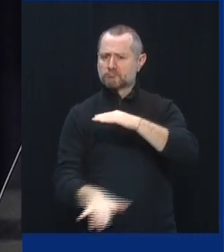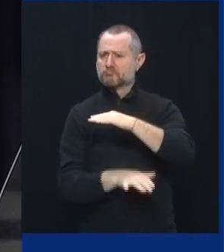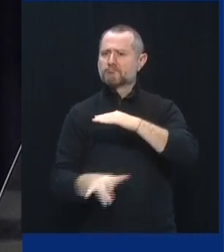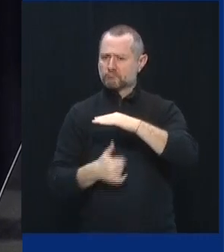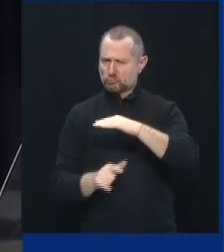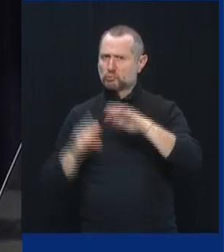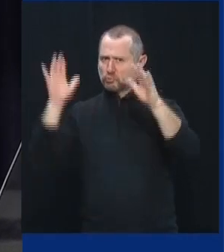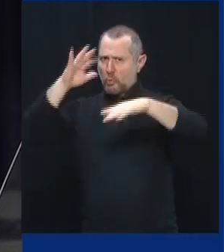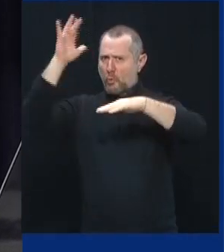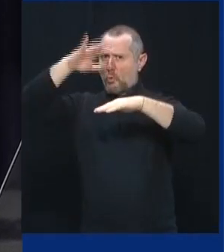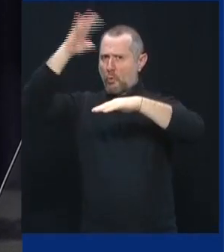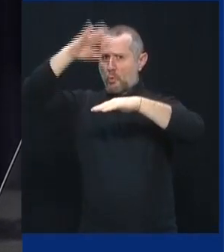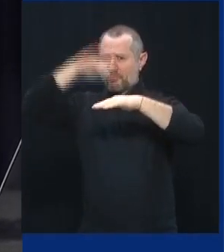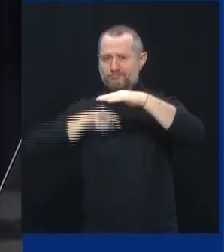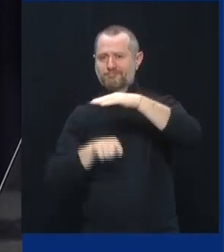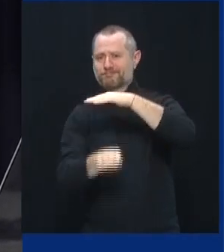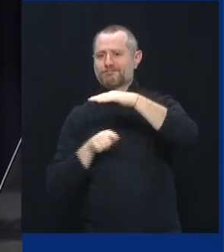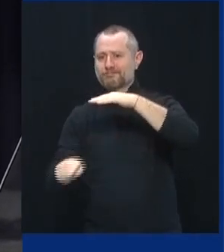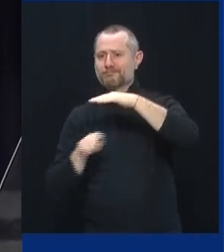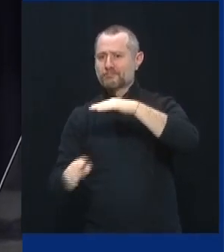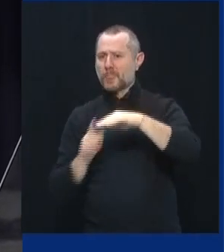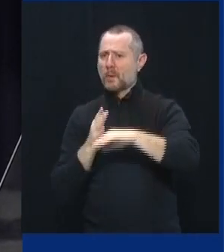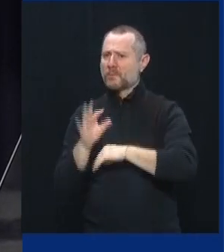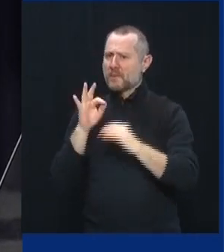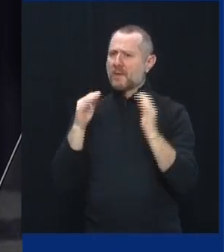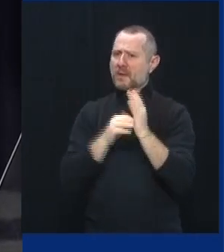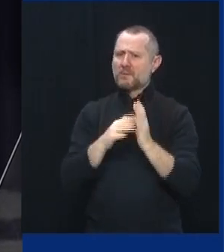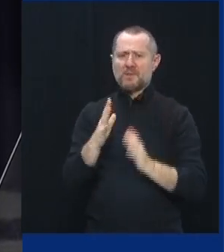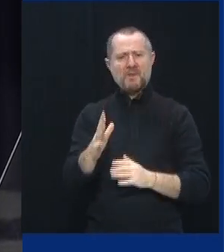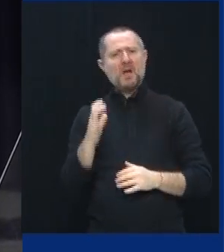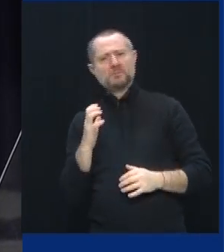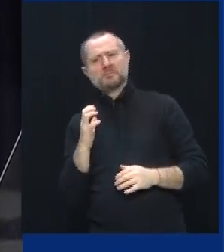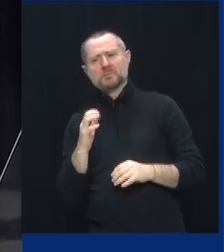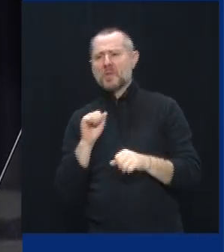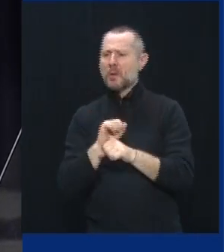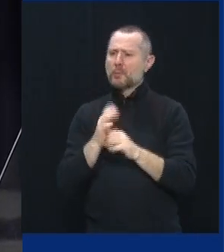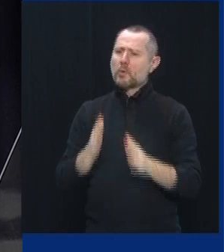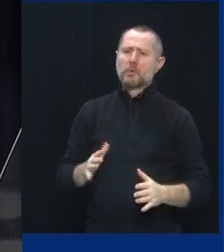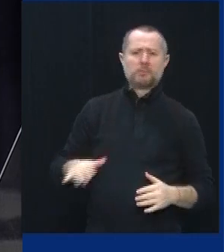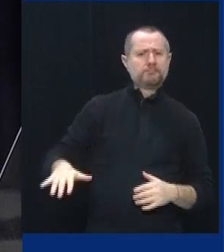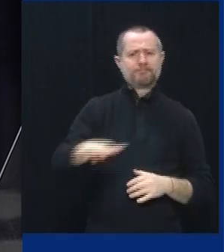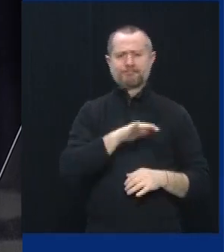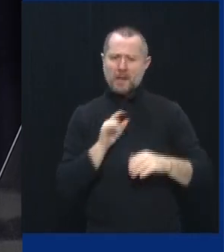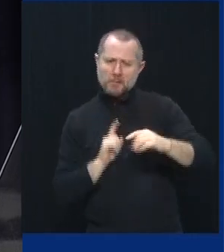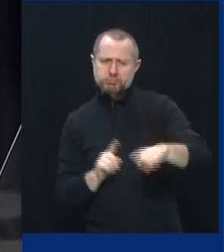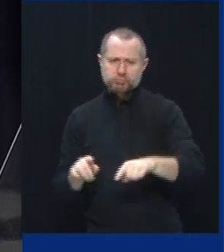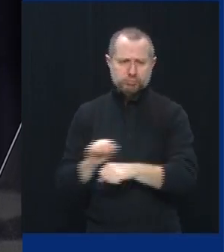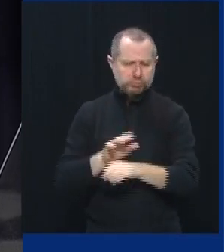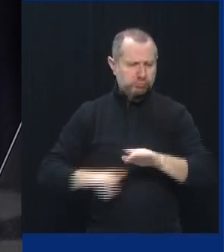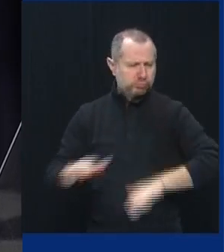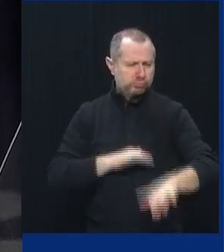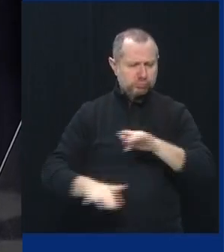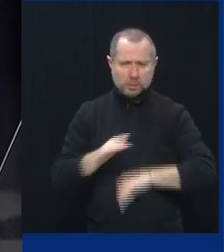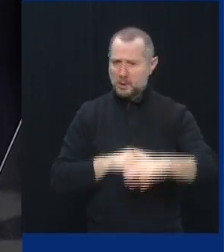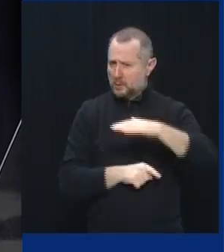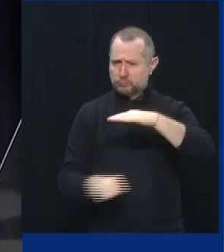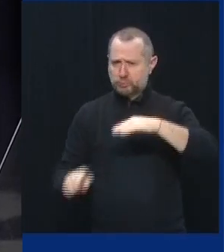WE CONTINUE TO OPERATE UNDERGROUND SERVICE THROUGHOUT THE STORM AS PAT SAID OVER 9,500